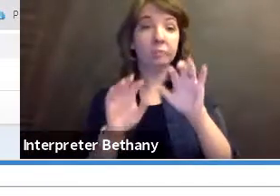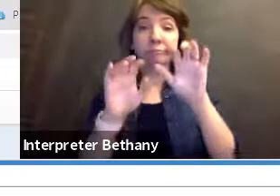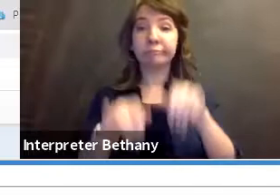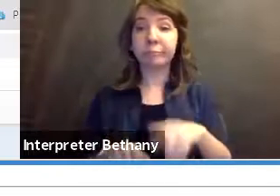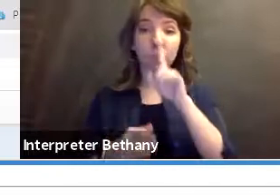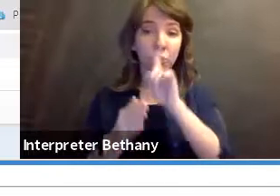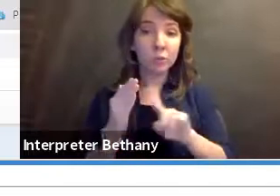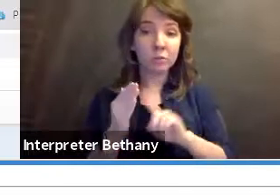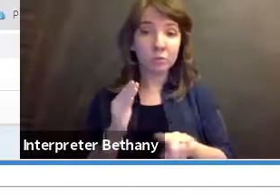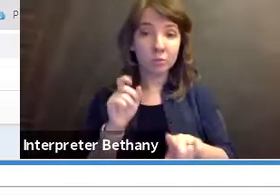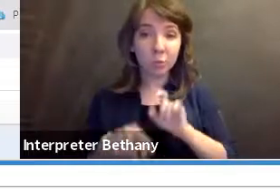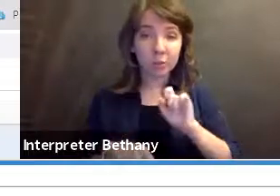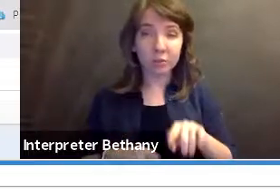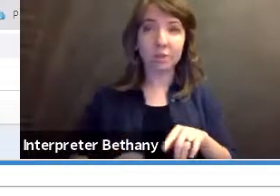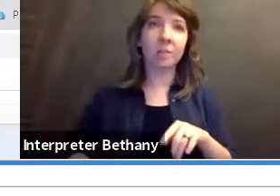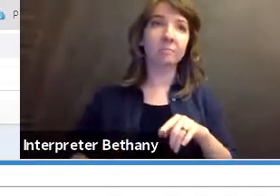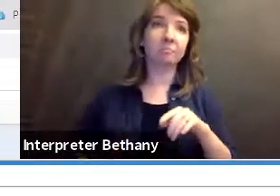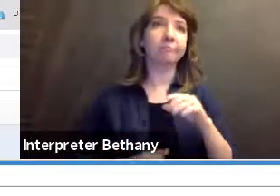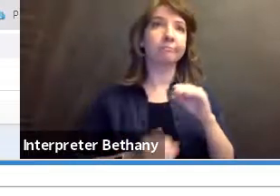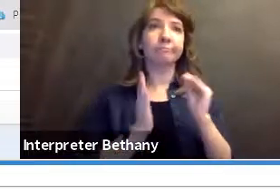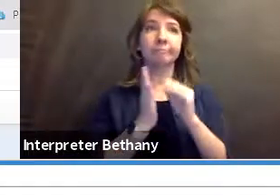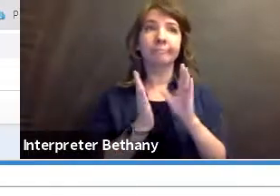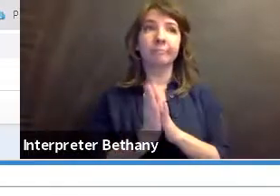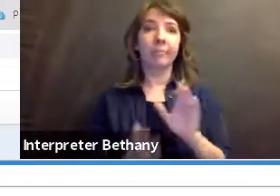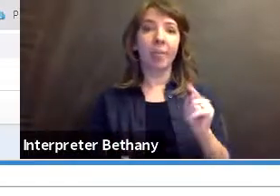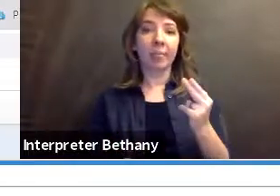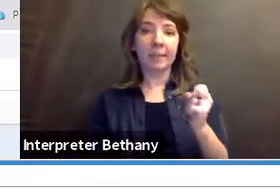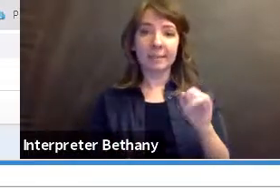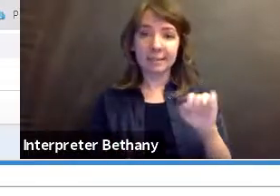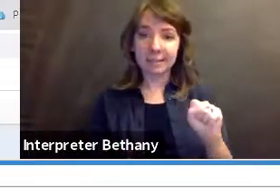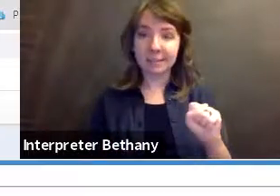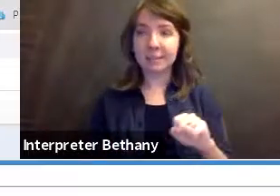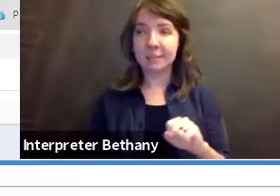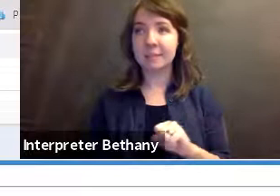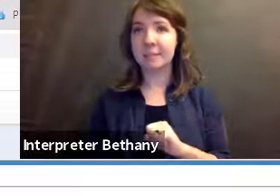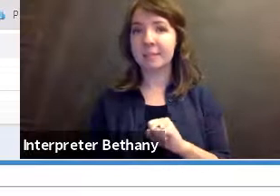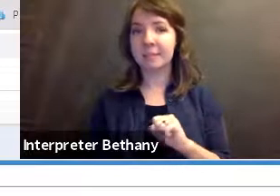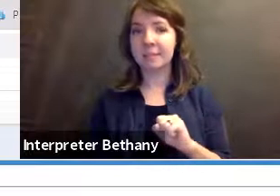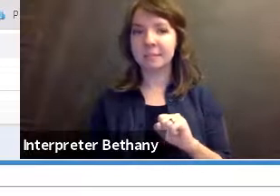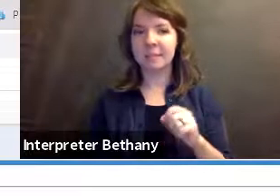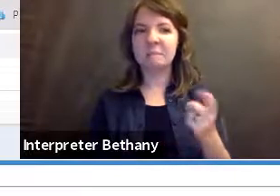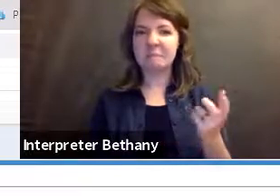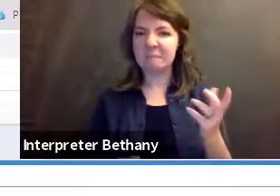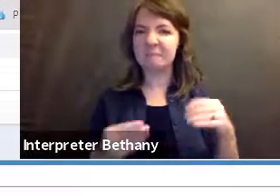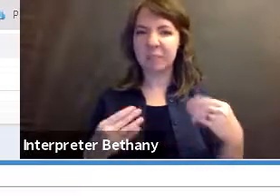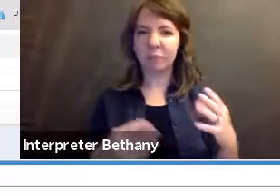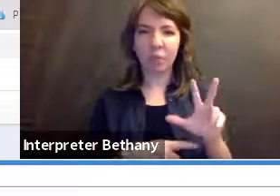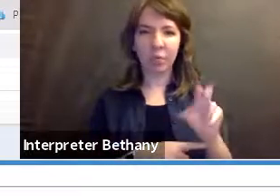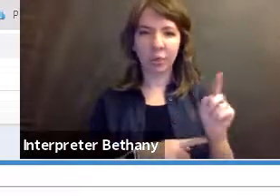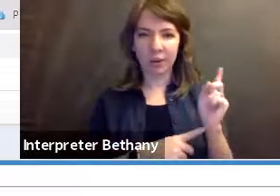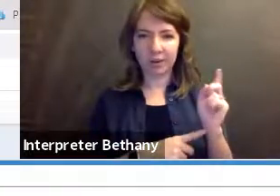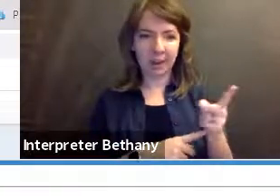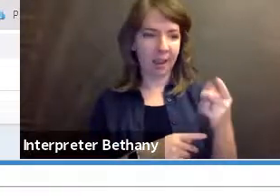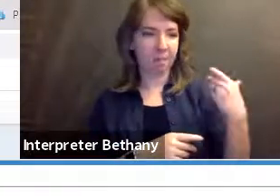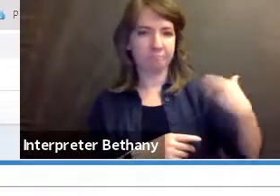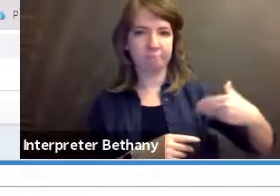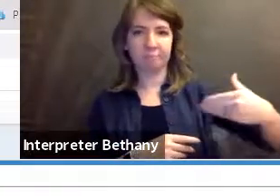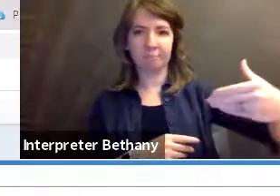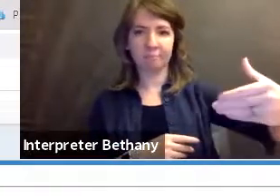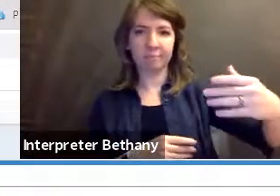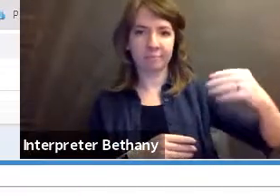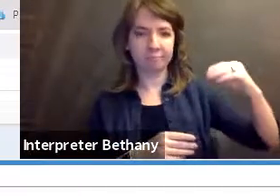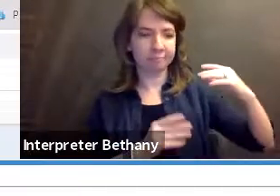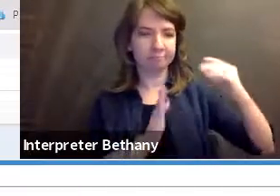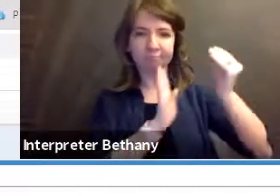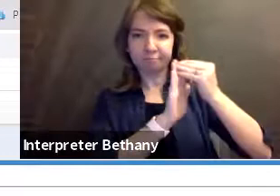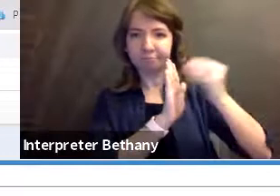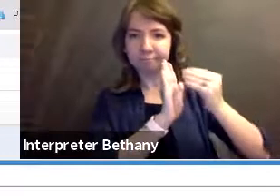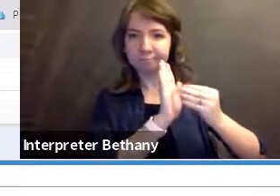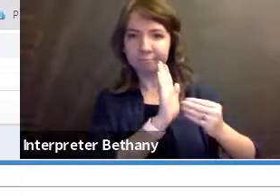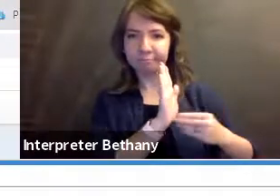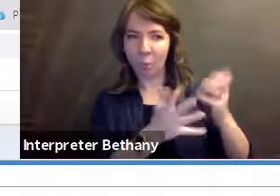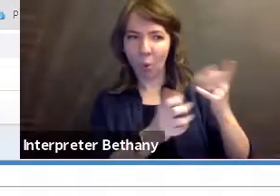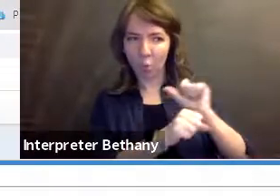Linda Kobashigawa: You can put in your thesis. Once you have one. It also updates it give you a 30 day log of work done on the project, you can provide links, if you want to you can